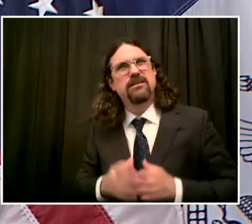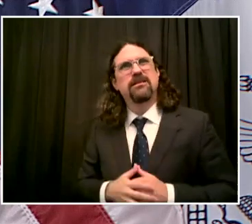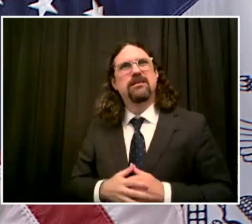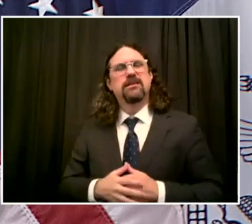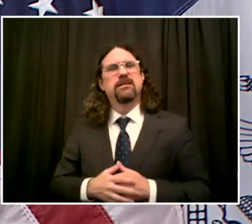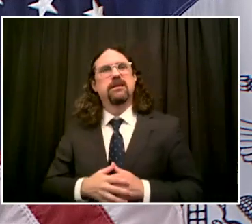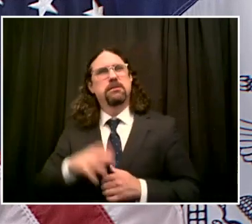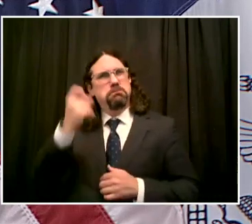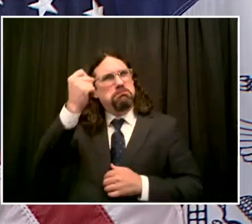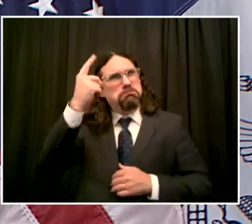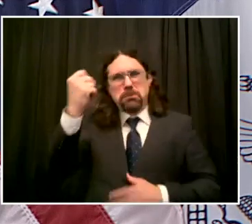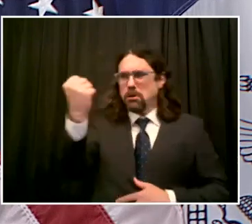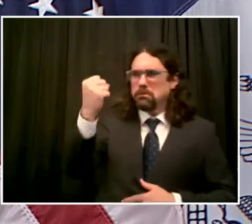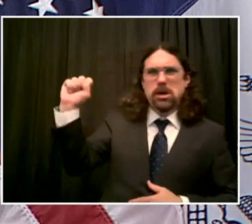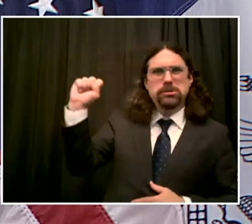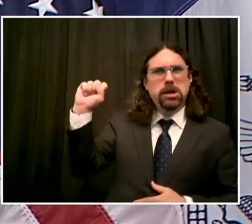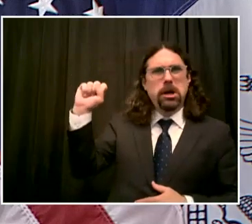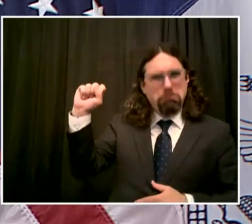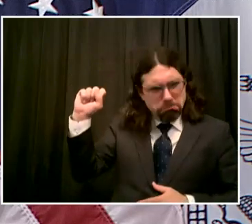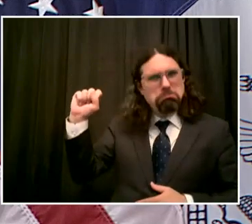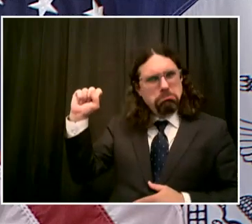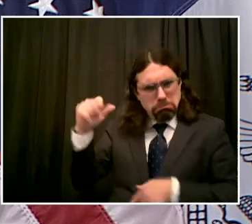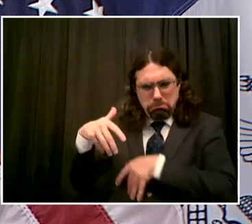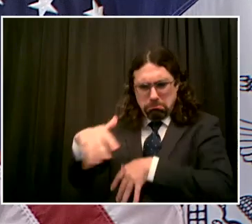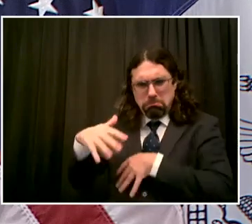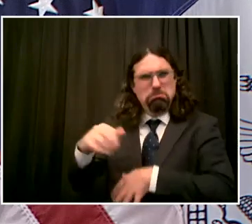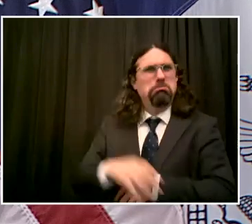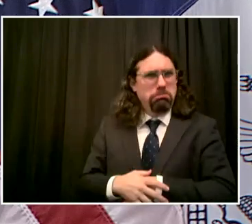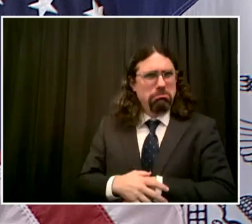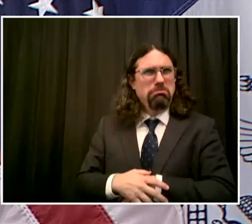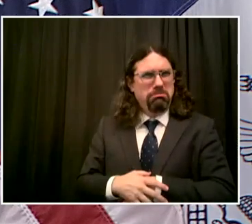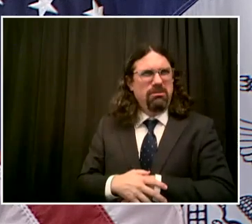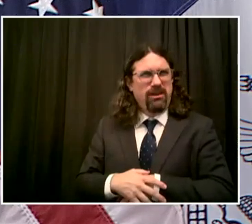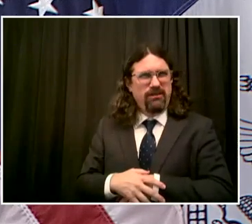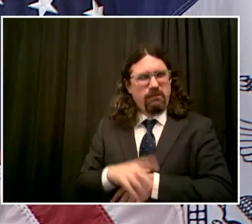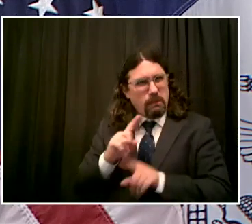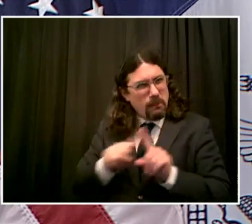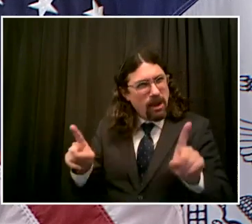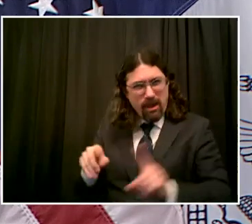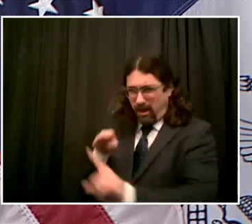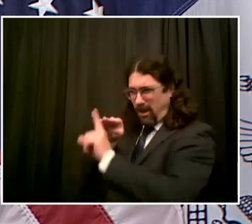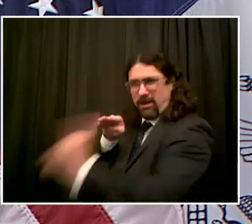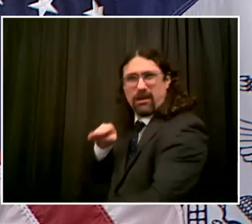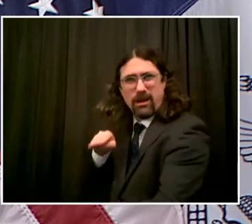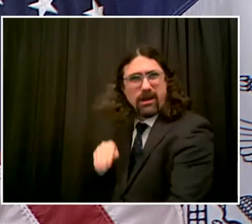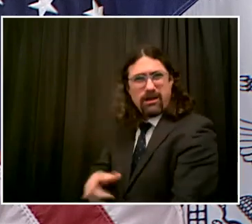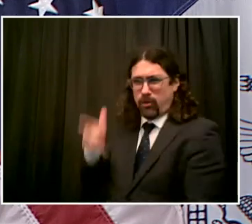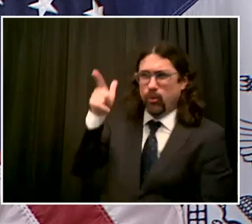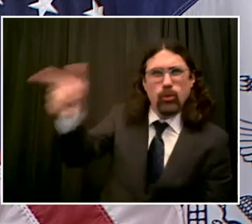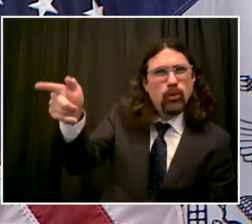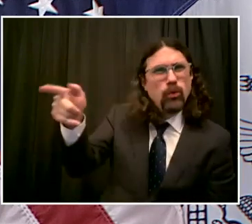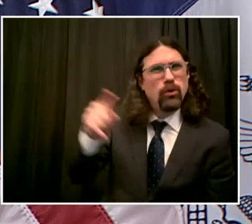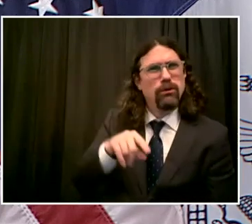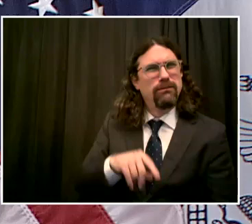PROTESTER. WE CANNOT MOVE